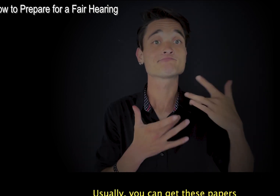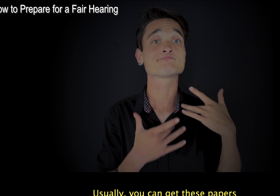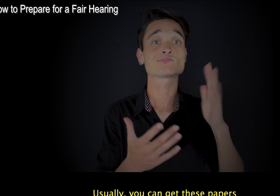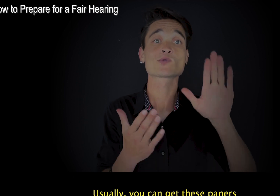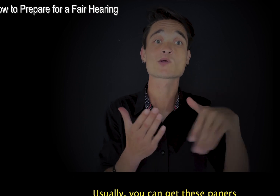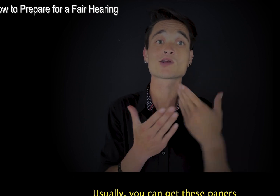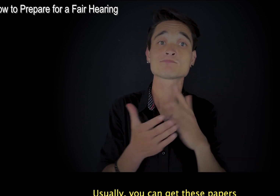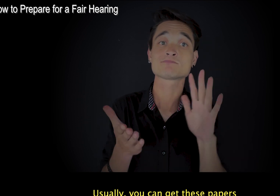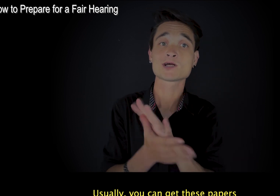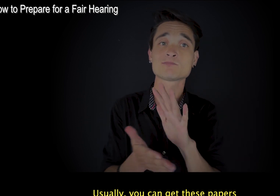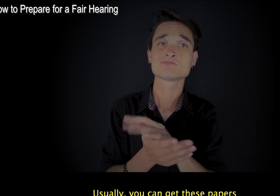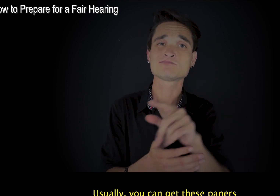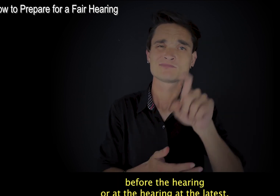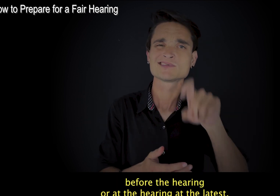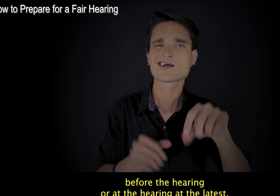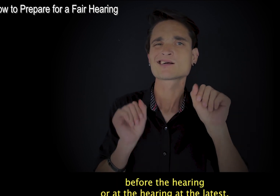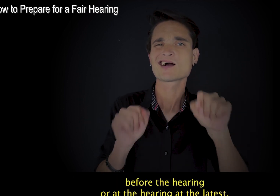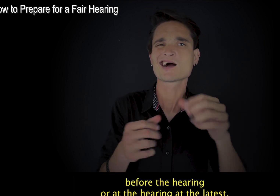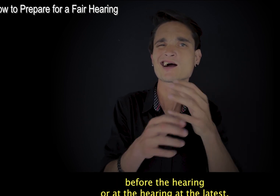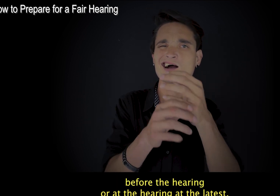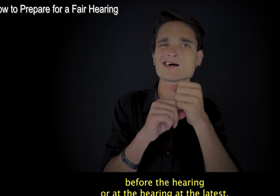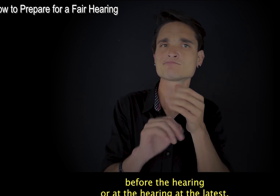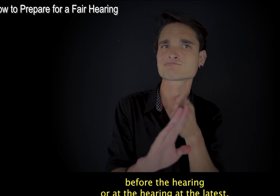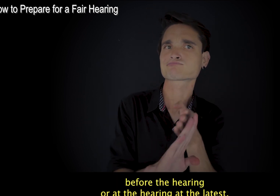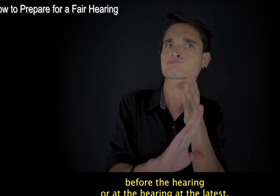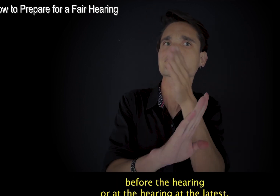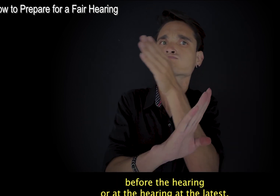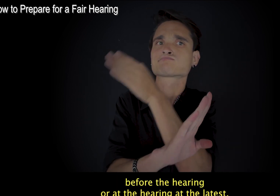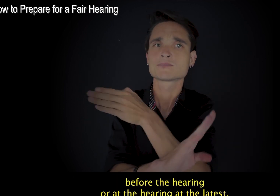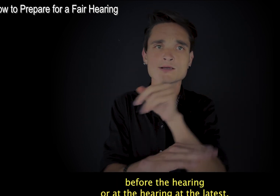Usually, you can get these papers before the hearing or at the hearing at the latest.